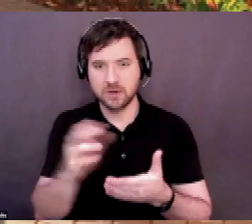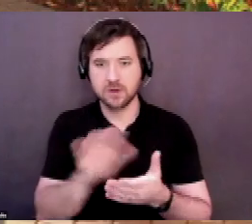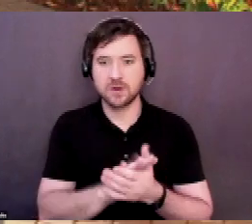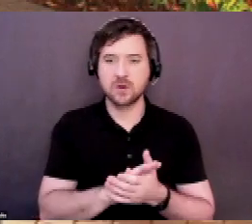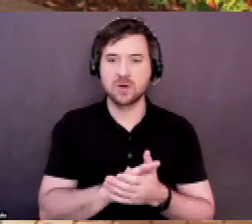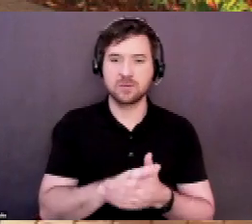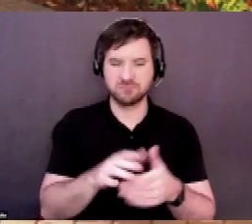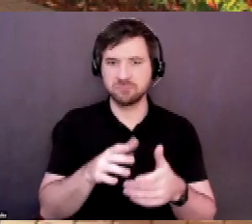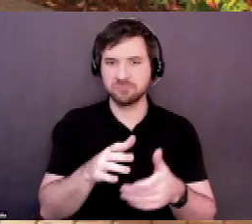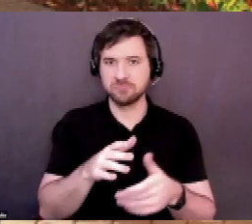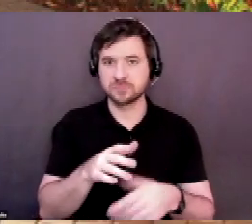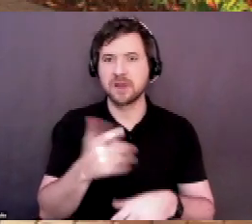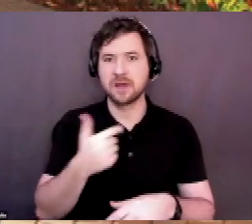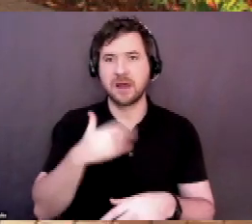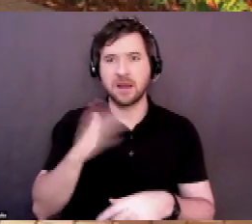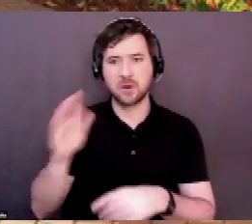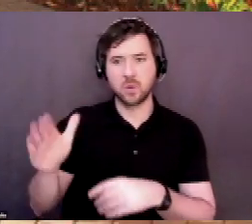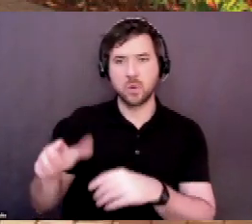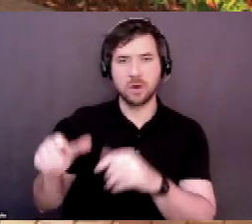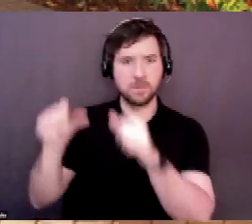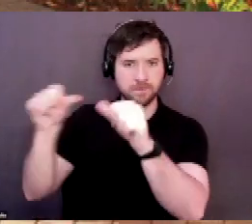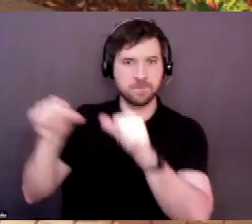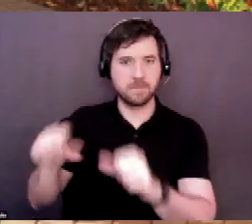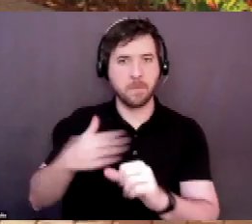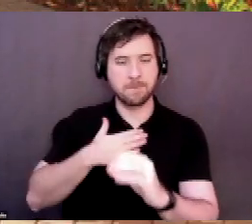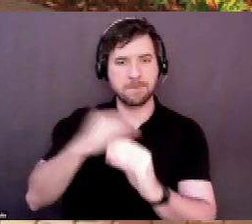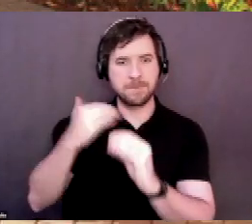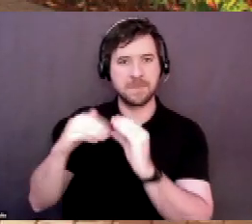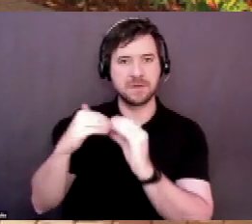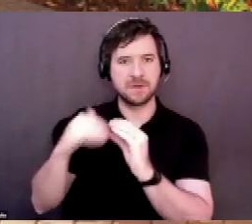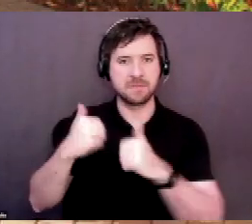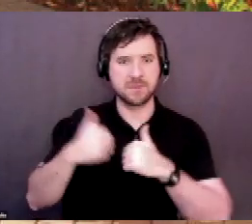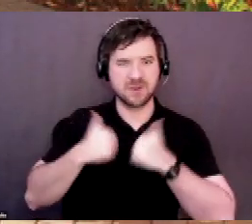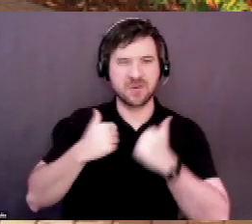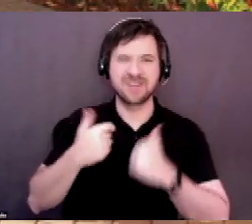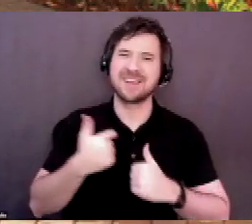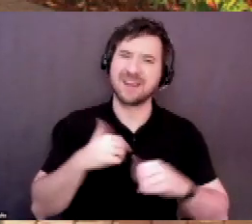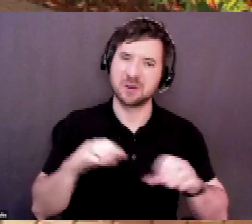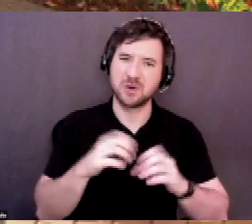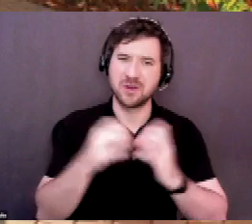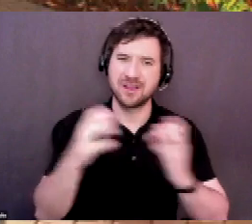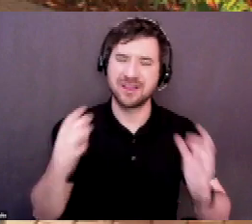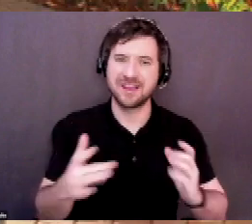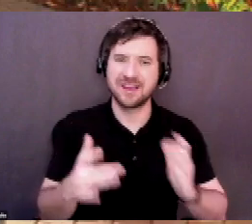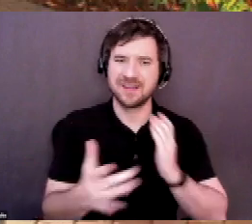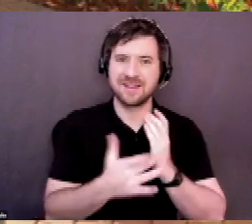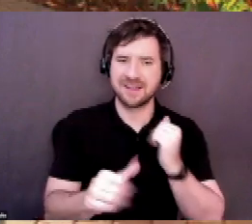I'm going to put up my e mail address. I do a lot of technical assistance, It's fact finding around these things.